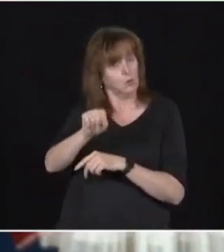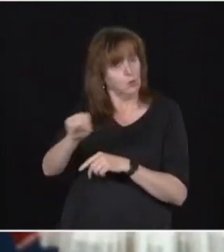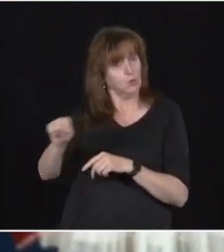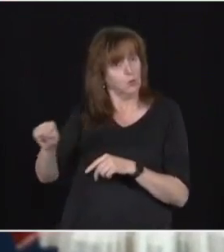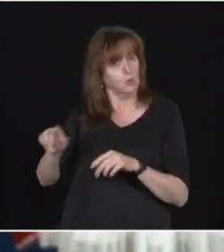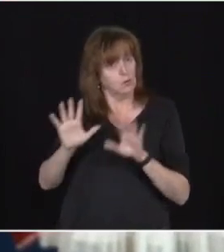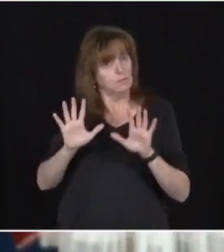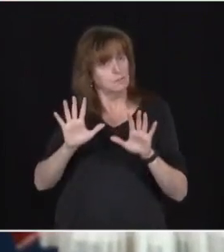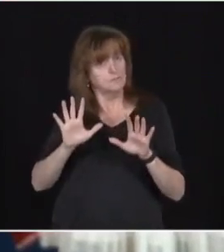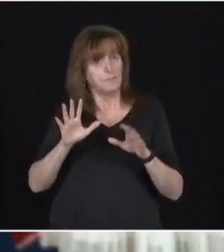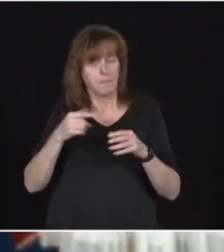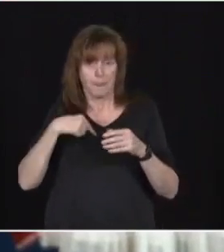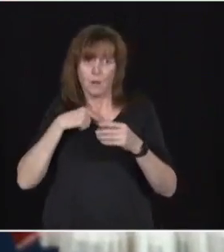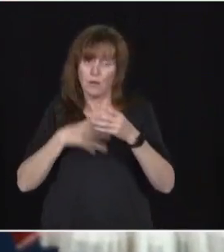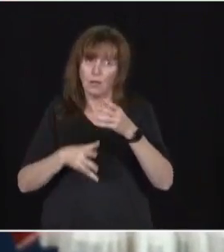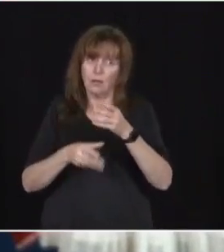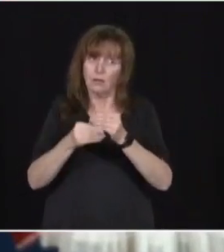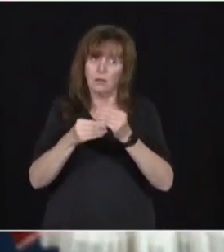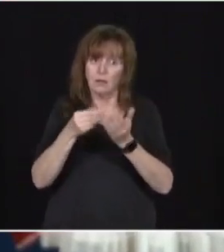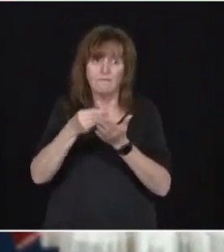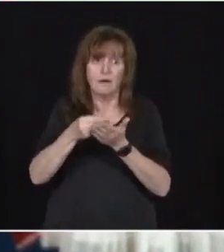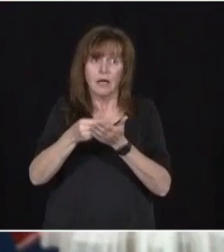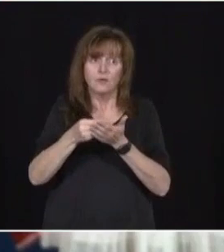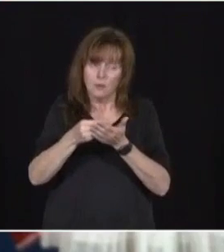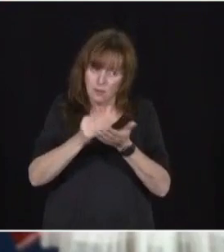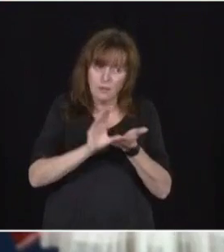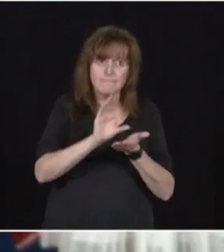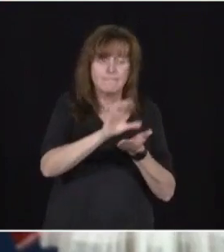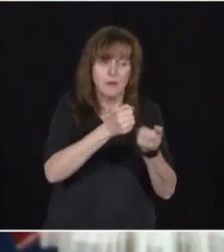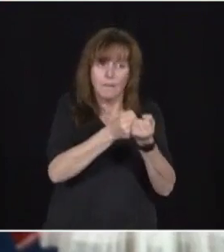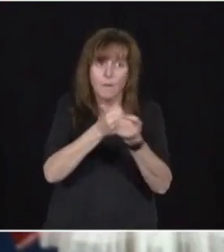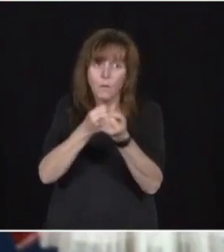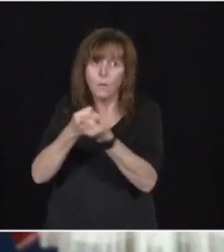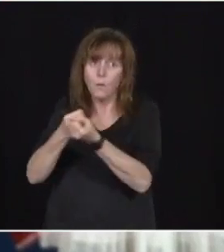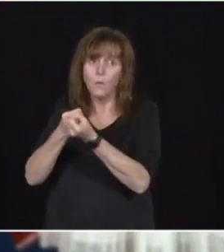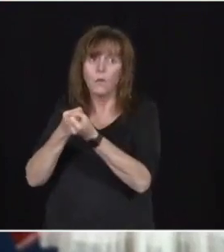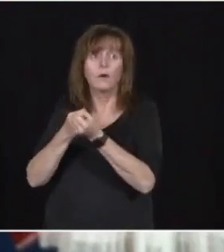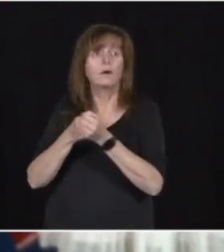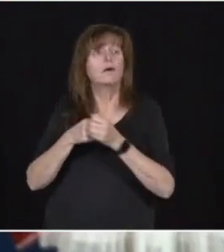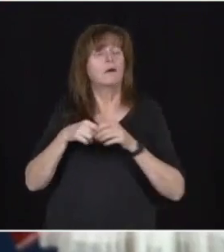provided some financial support. While we recognize that there are some